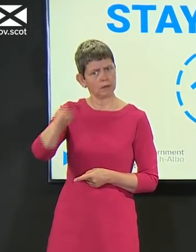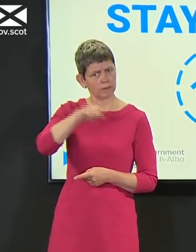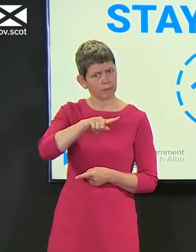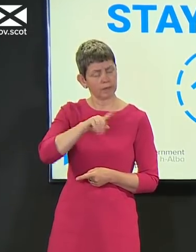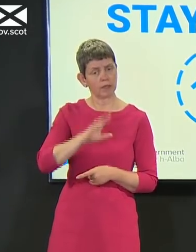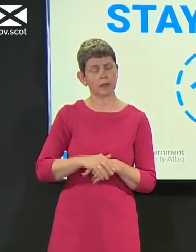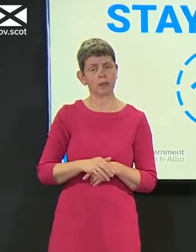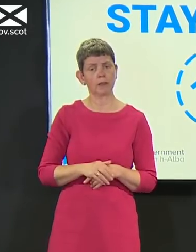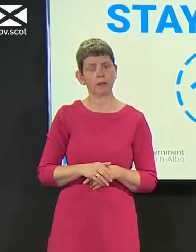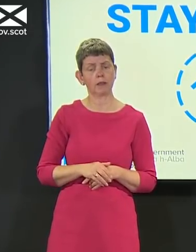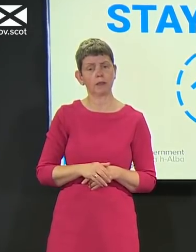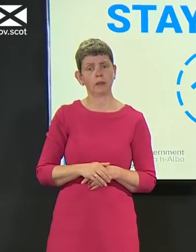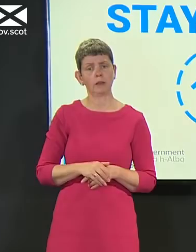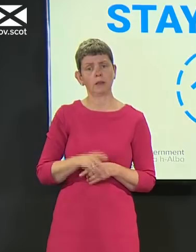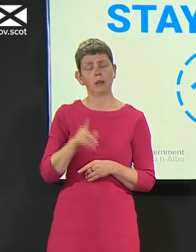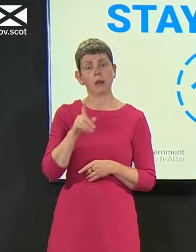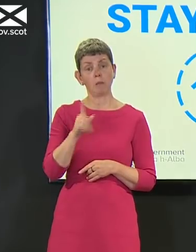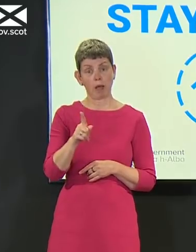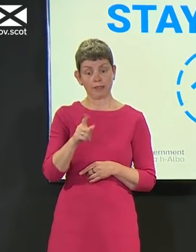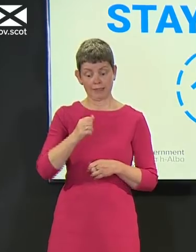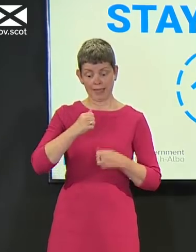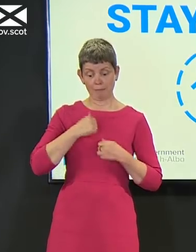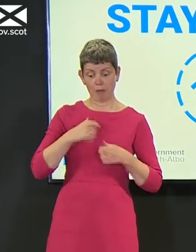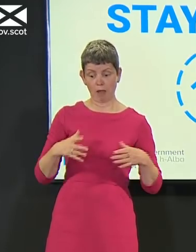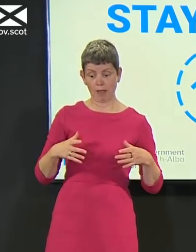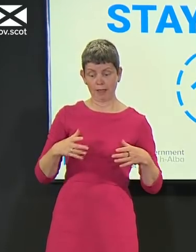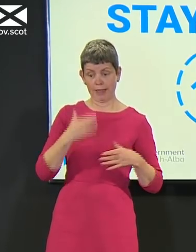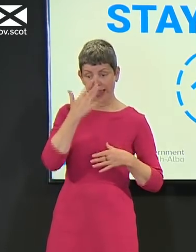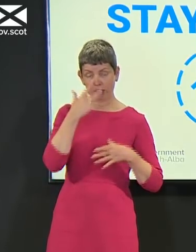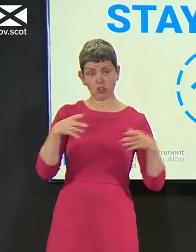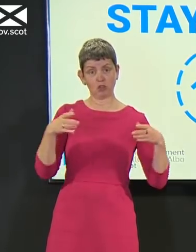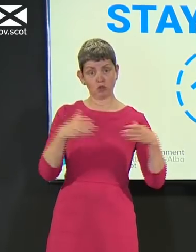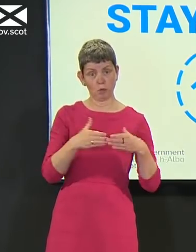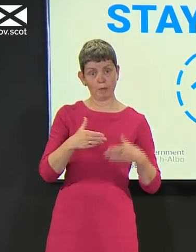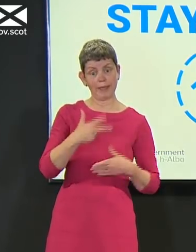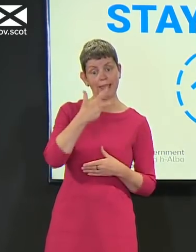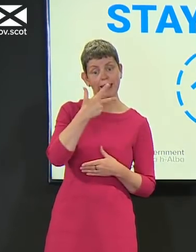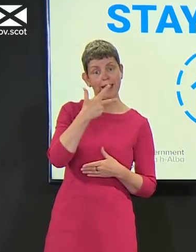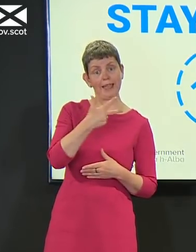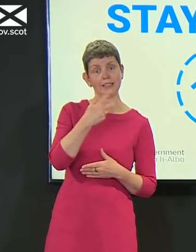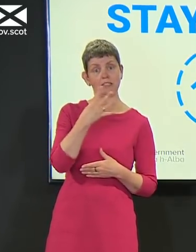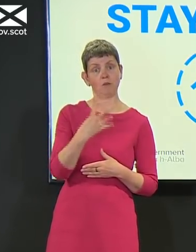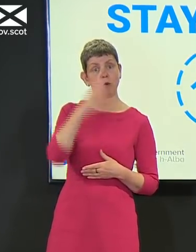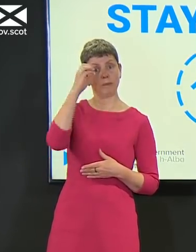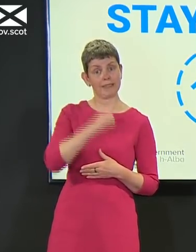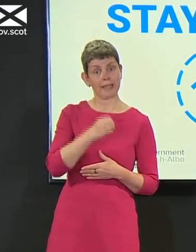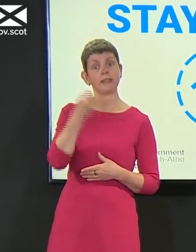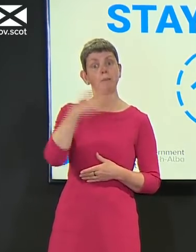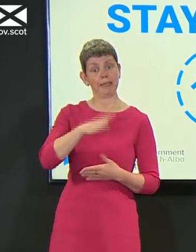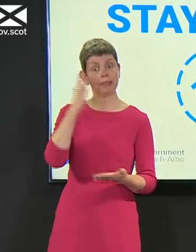84 have actually had uh the vaccine so that will keep up and up and up and we're unlikely to get